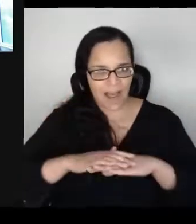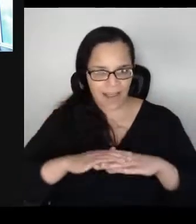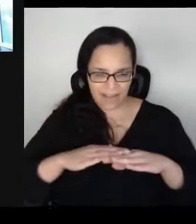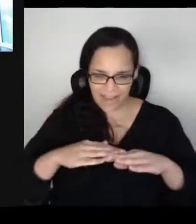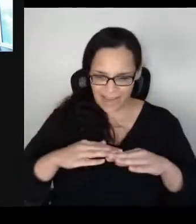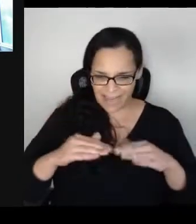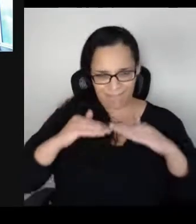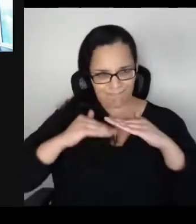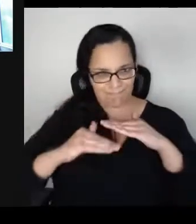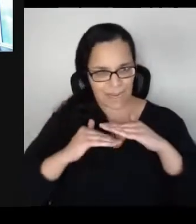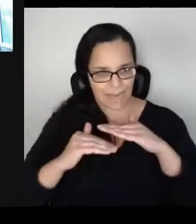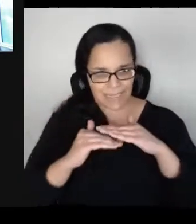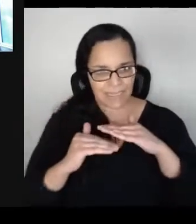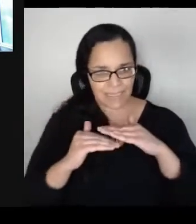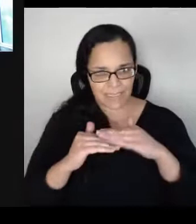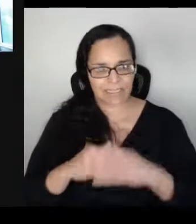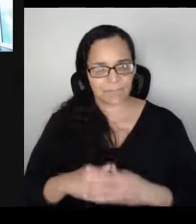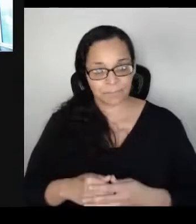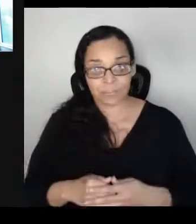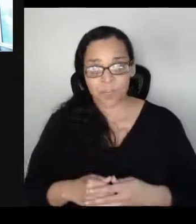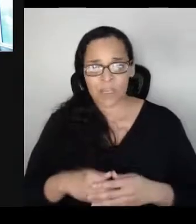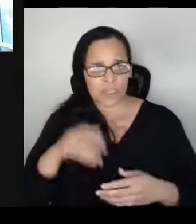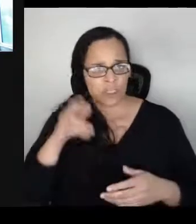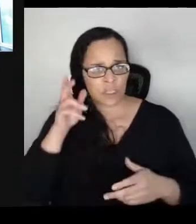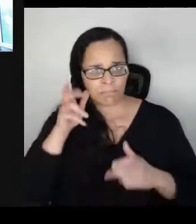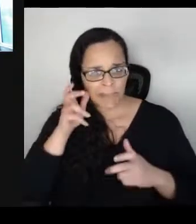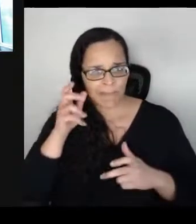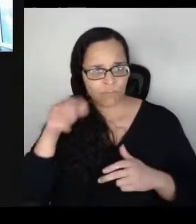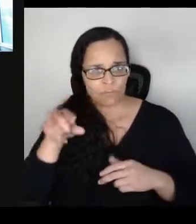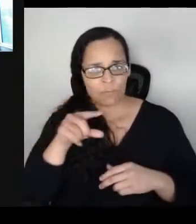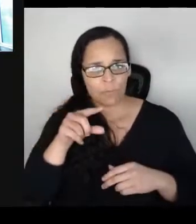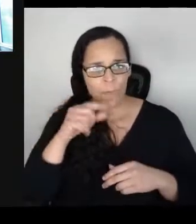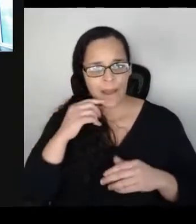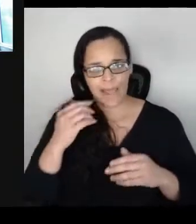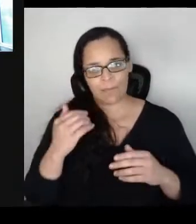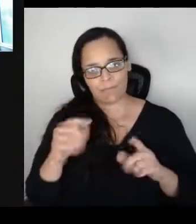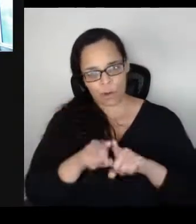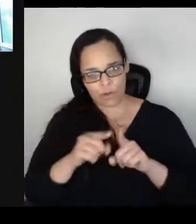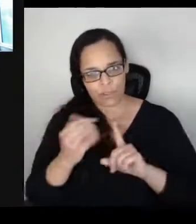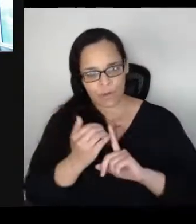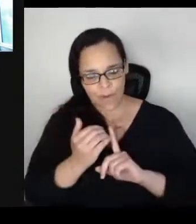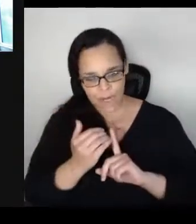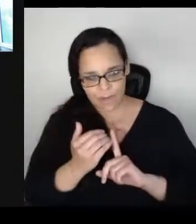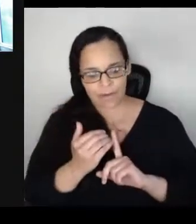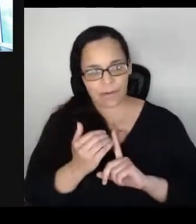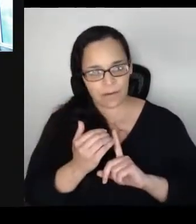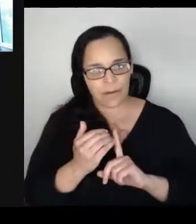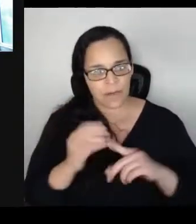And just hearing you, I'm also just, you know reminded about the fact that all of you